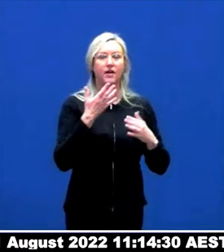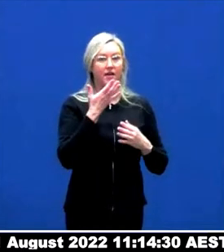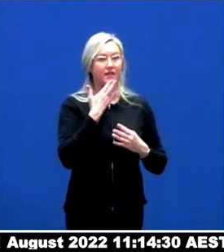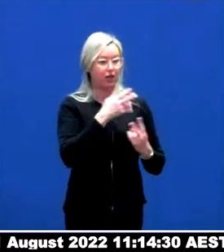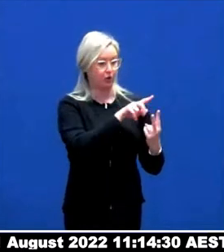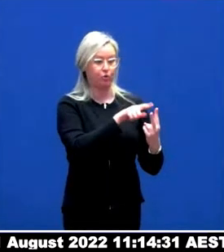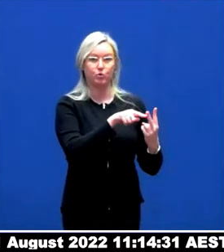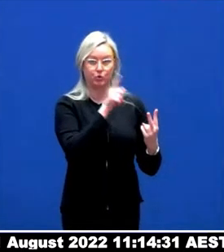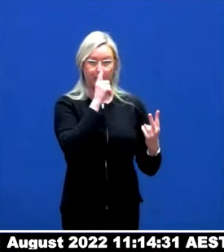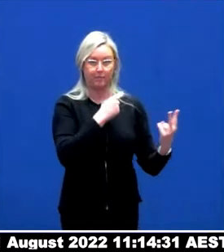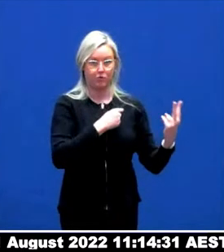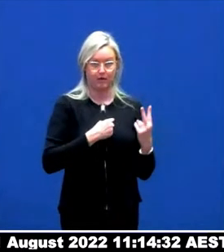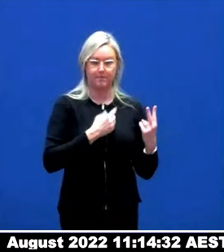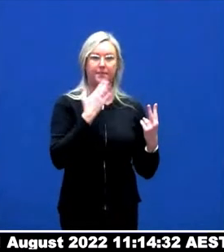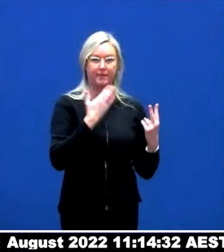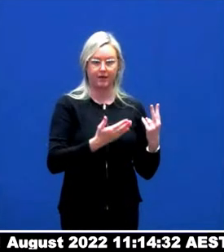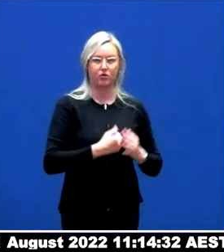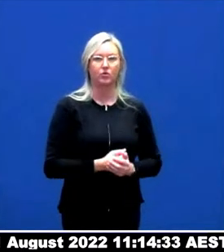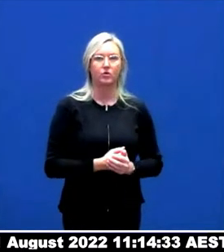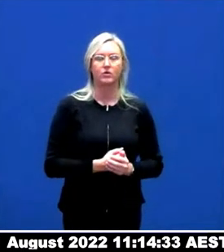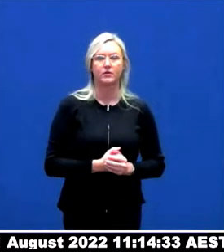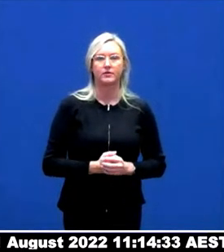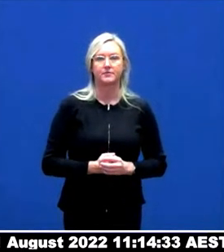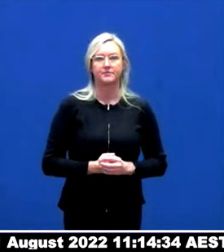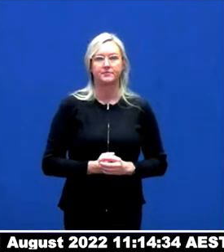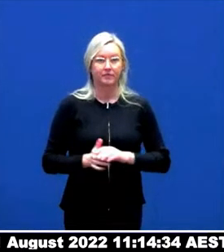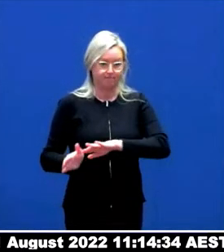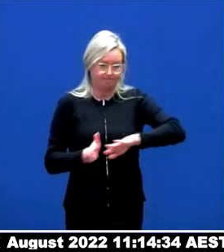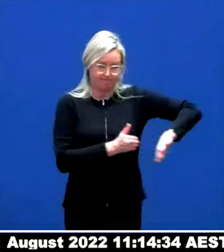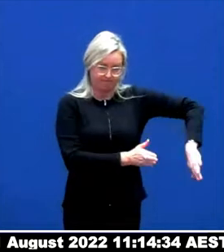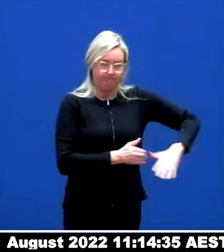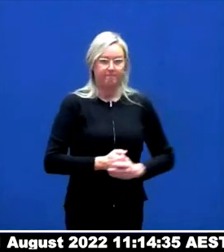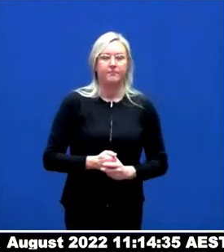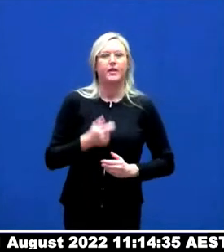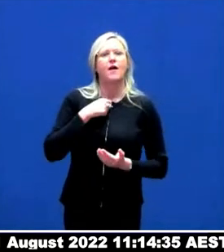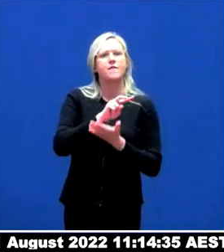I deferred playing some evidence that we pre-recorded with William yesterday.